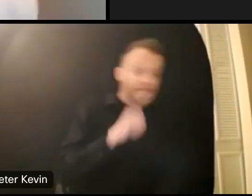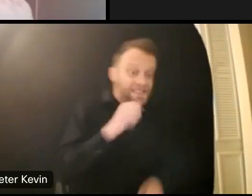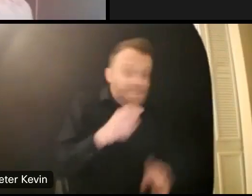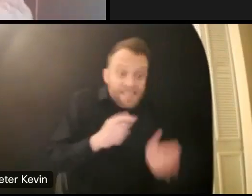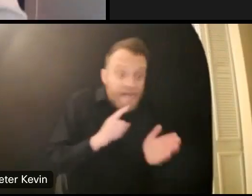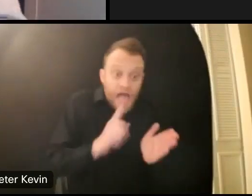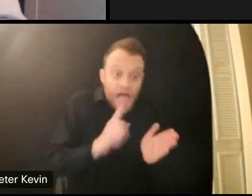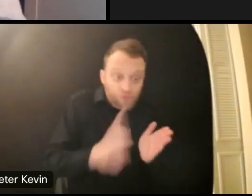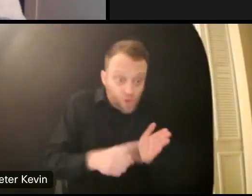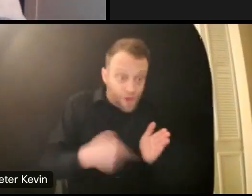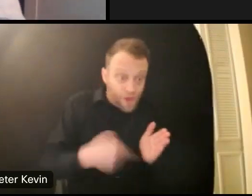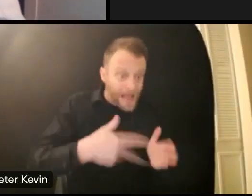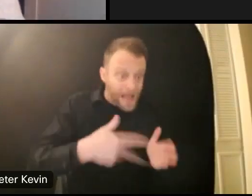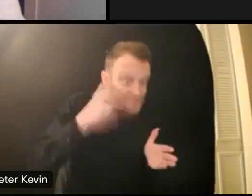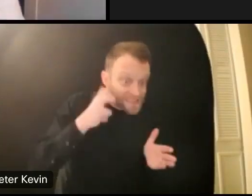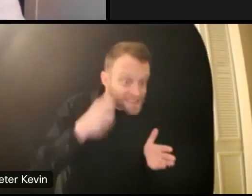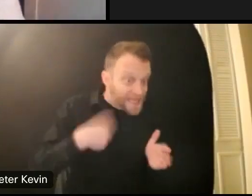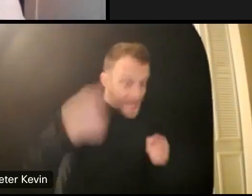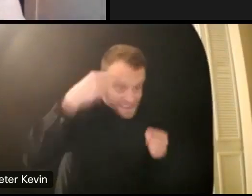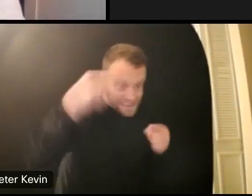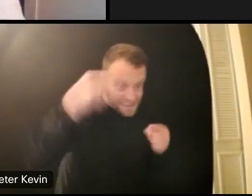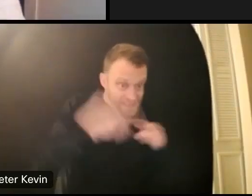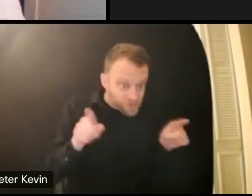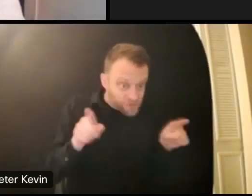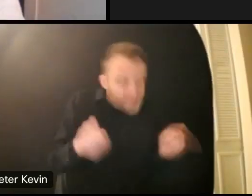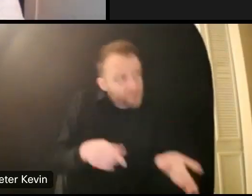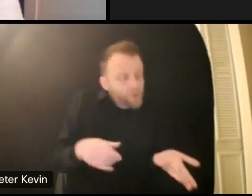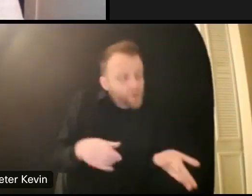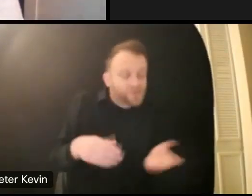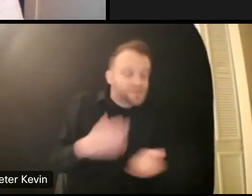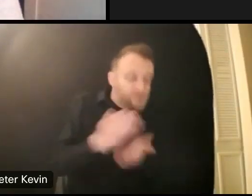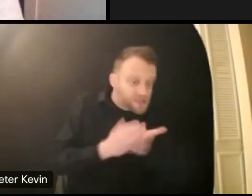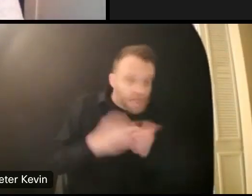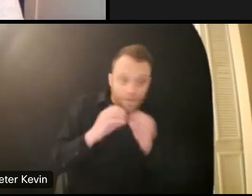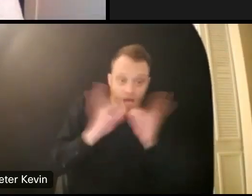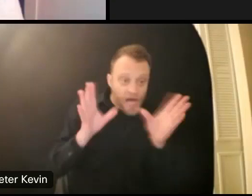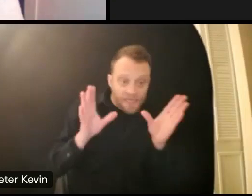I think, implicit bias being what it is and it's my bias as well as some other people's,